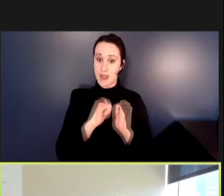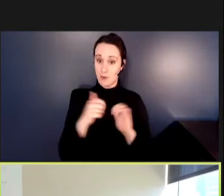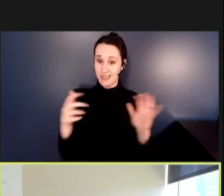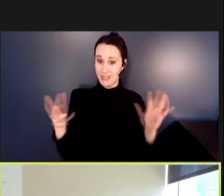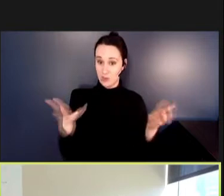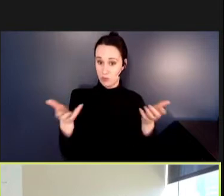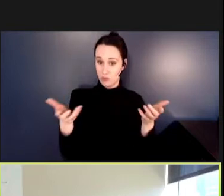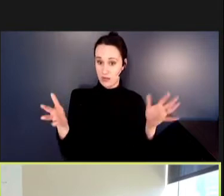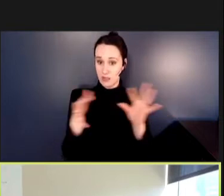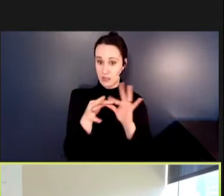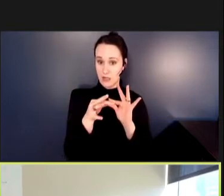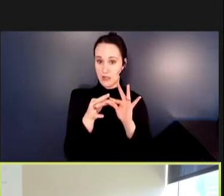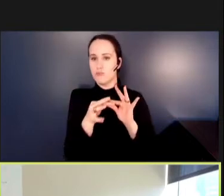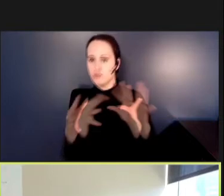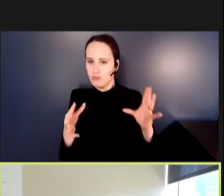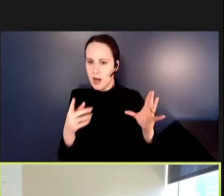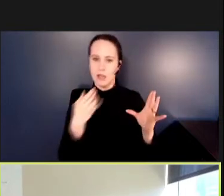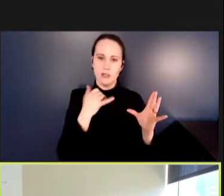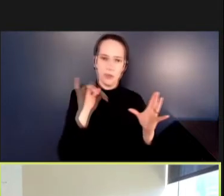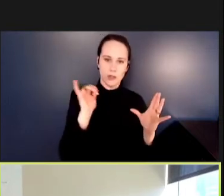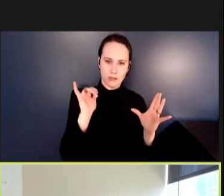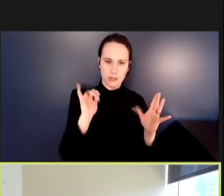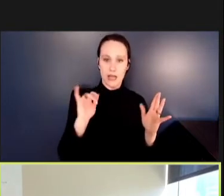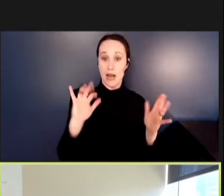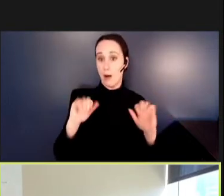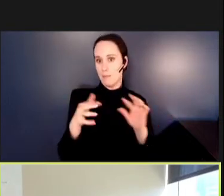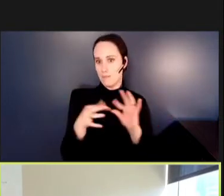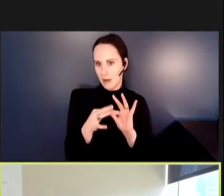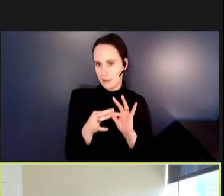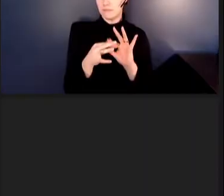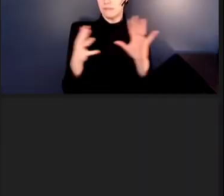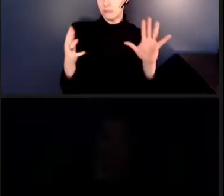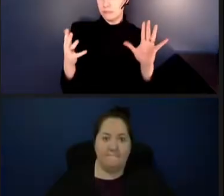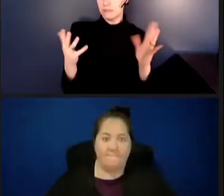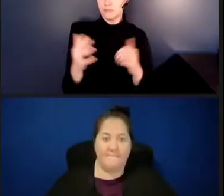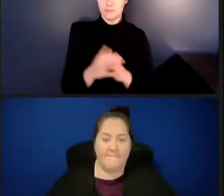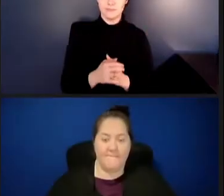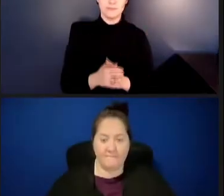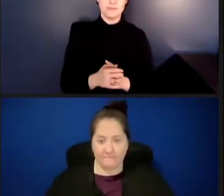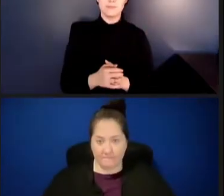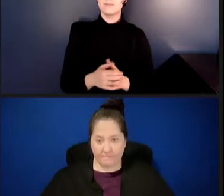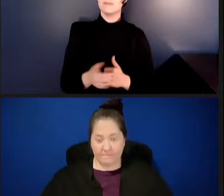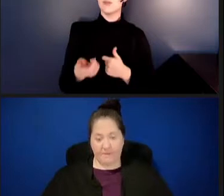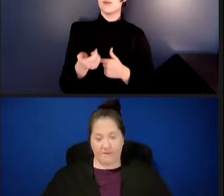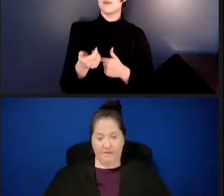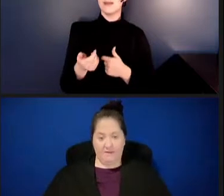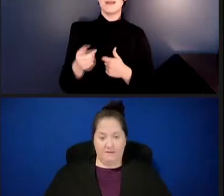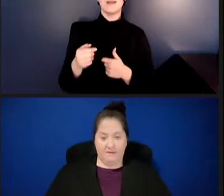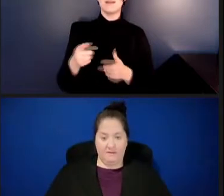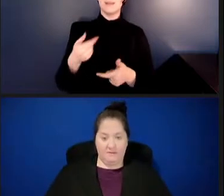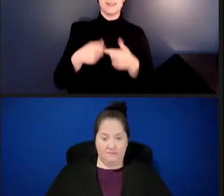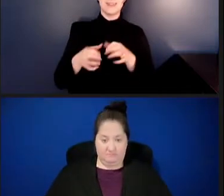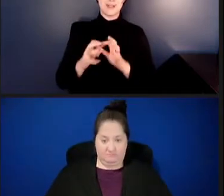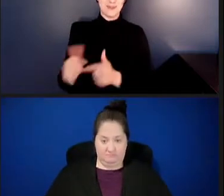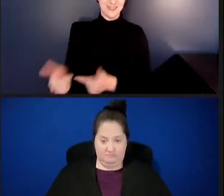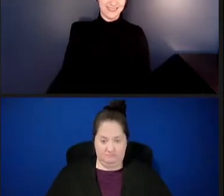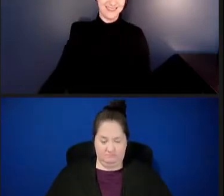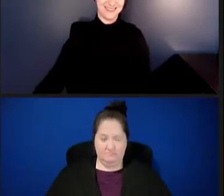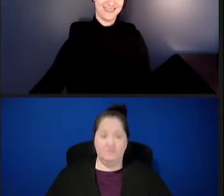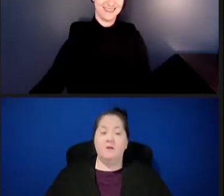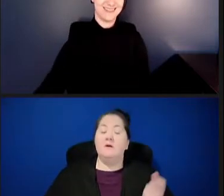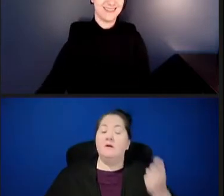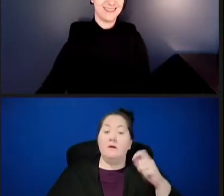less binding in the red. This forms the basis for selecting candidates with enhanced antigenicity